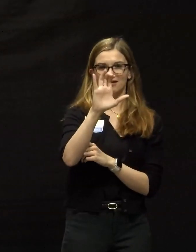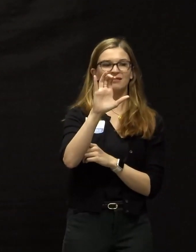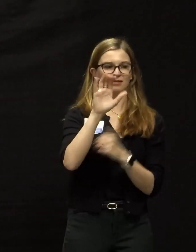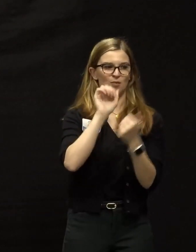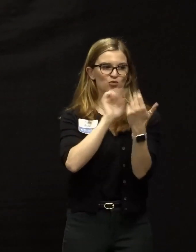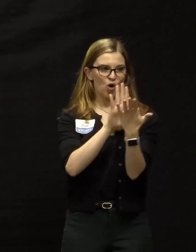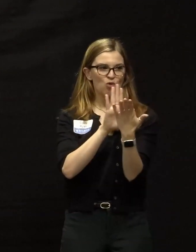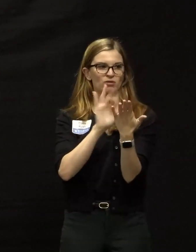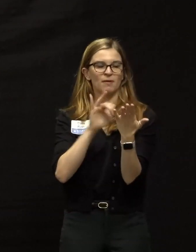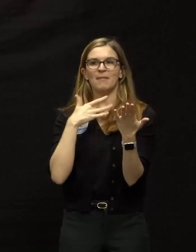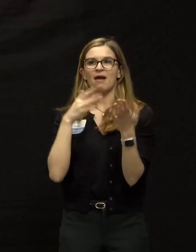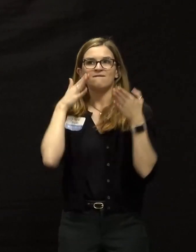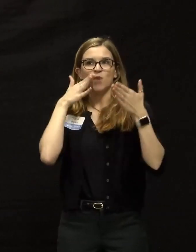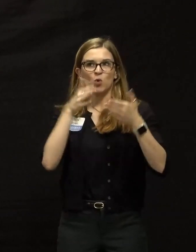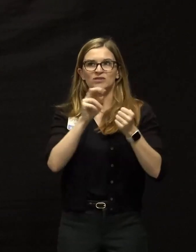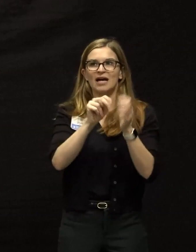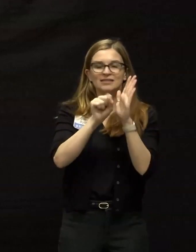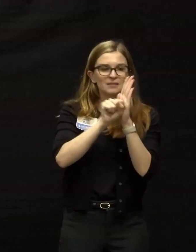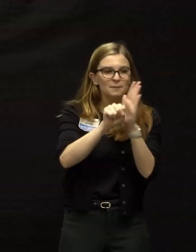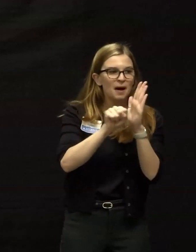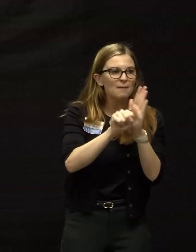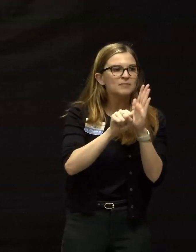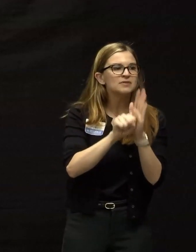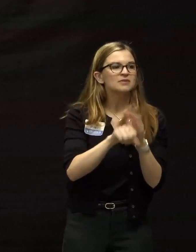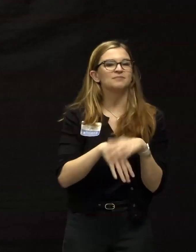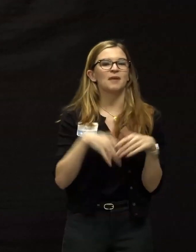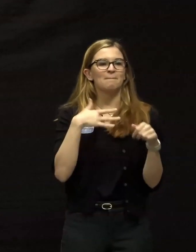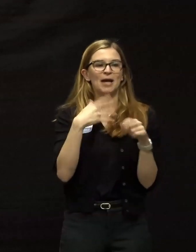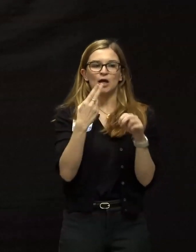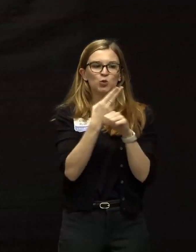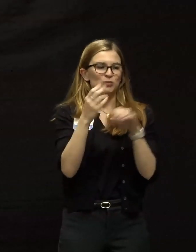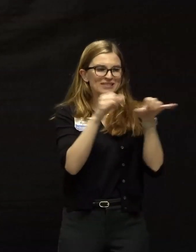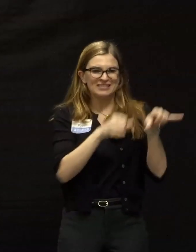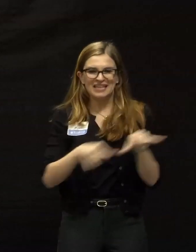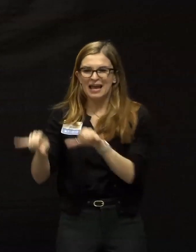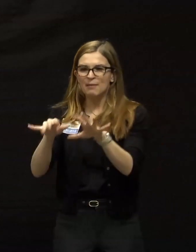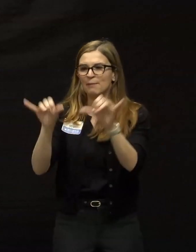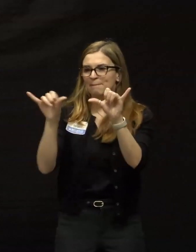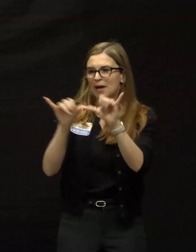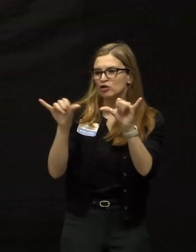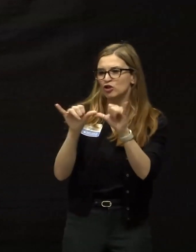you see the etic approach, which again focuses on symptoms,